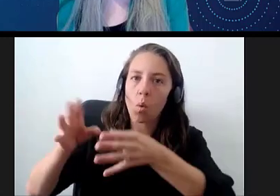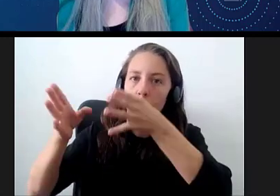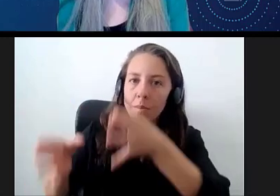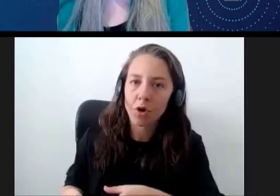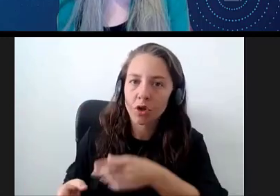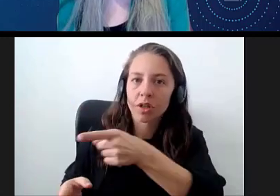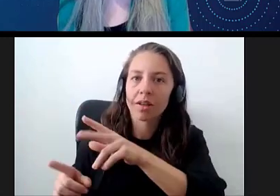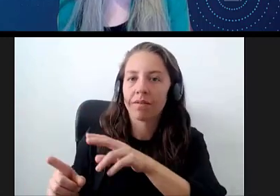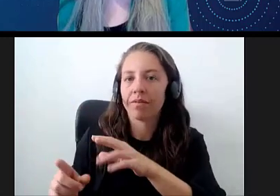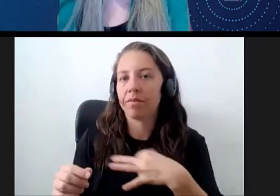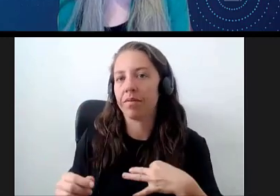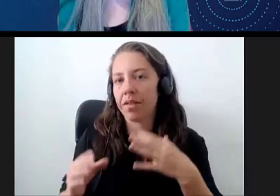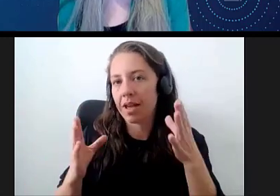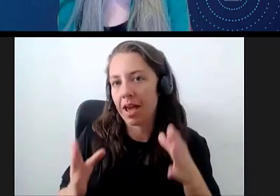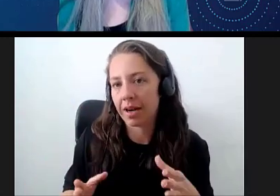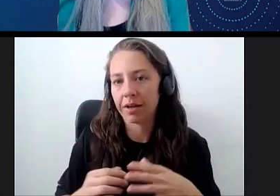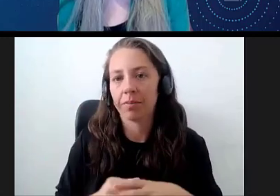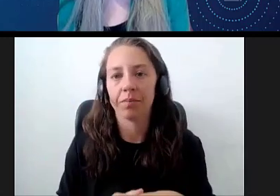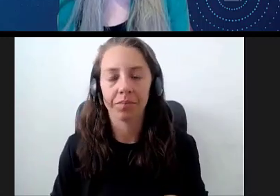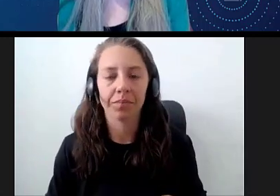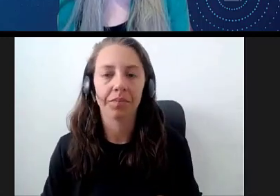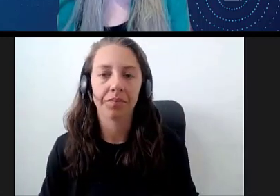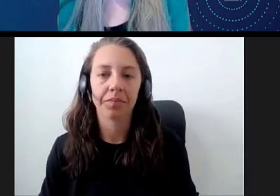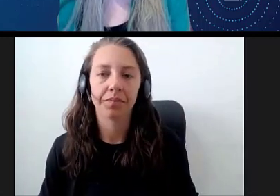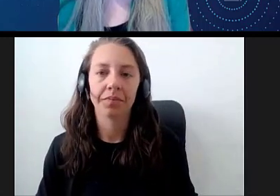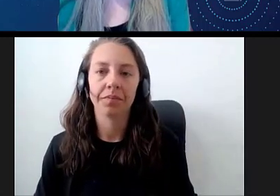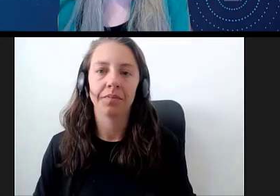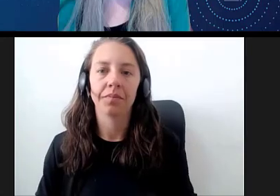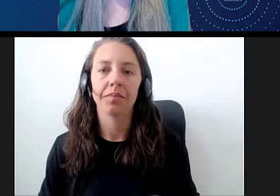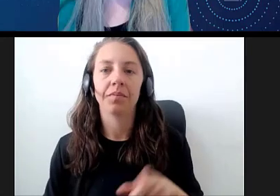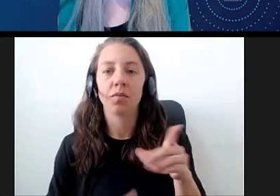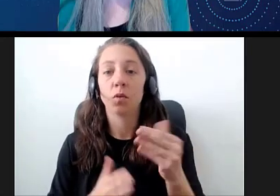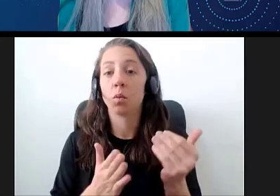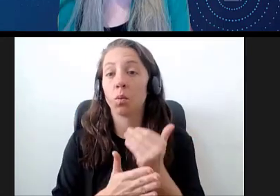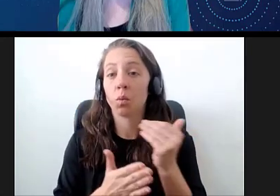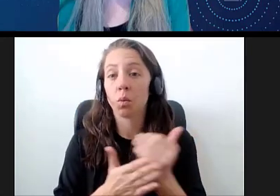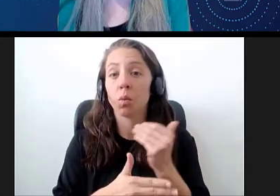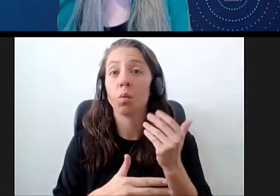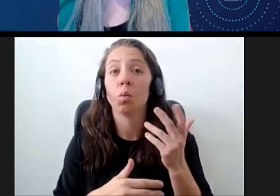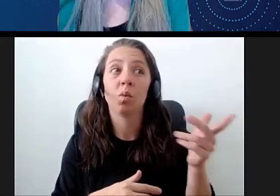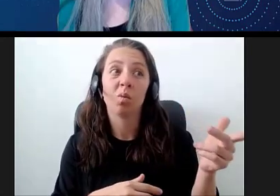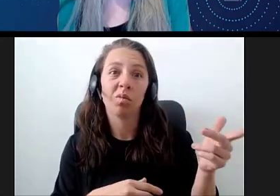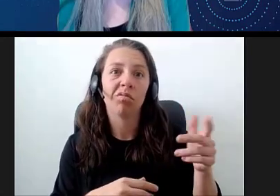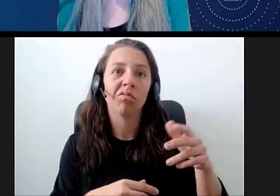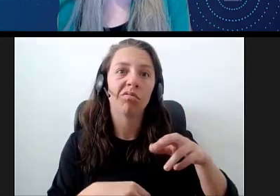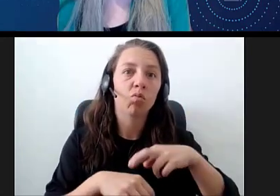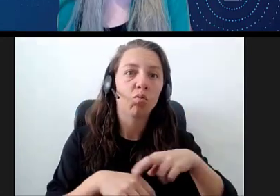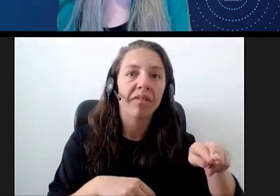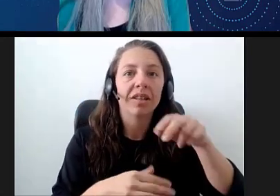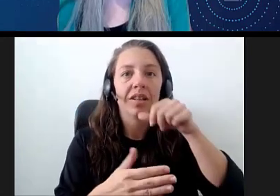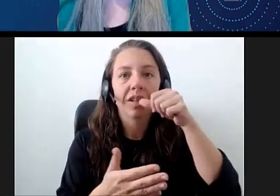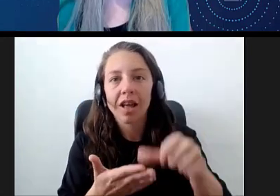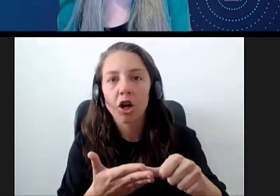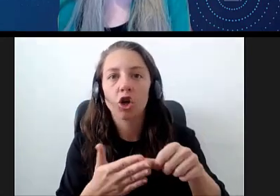and join the research workforce. Those new referee instructions, those are going to apply to all applications